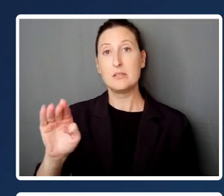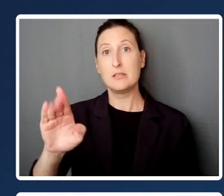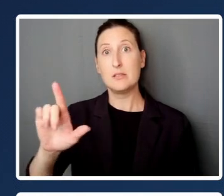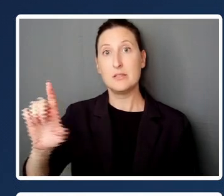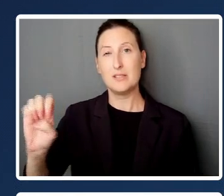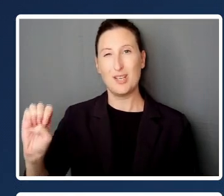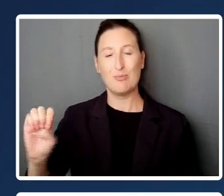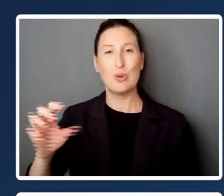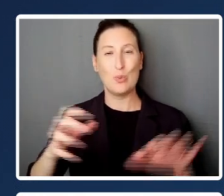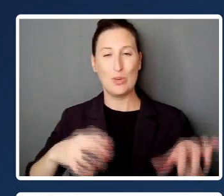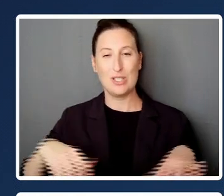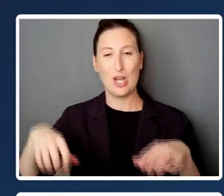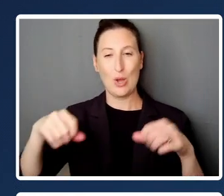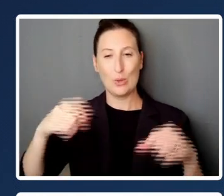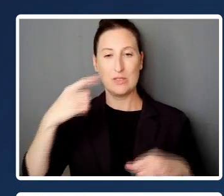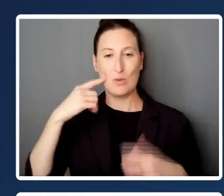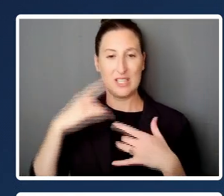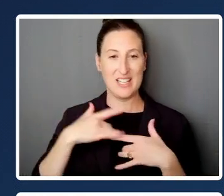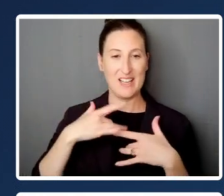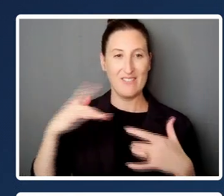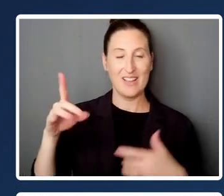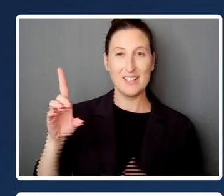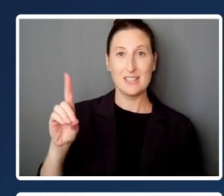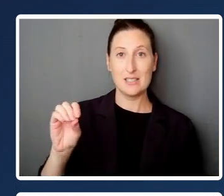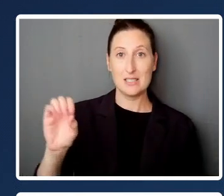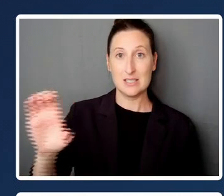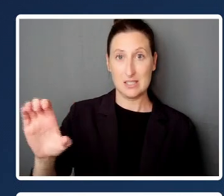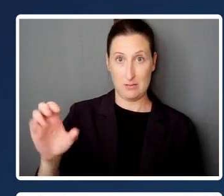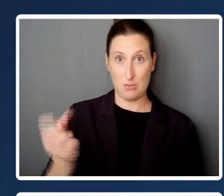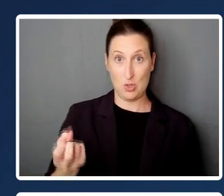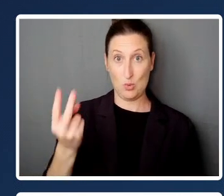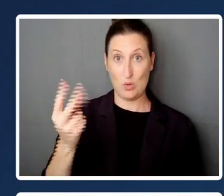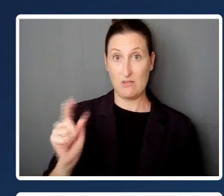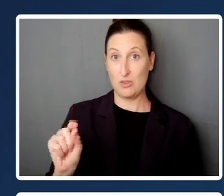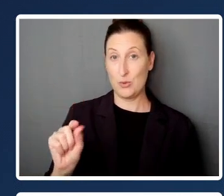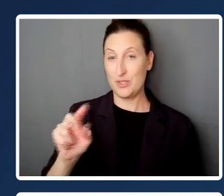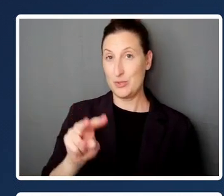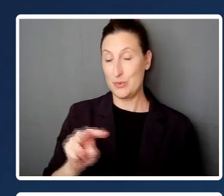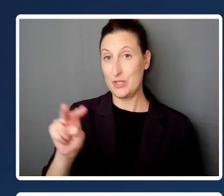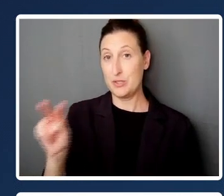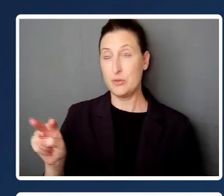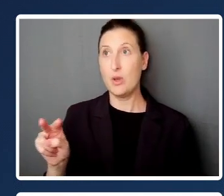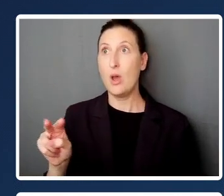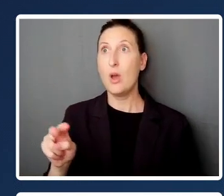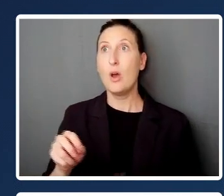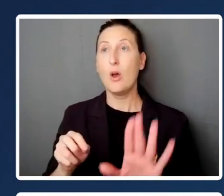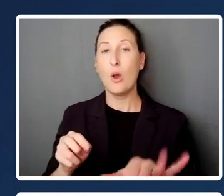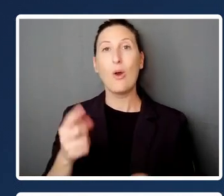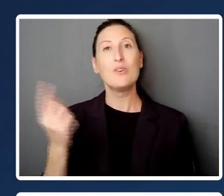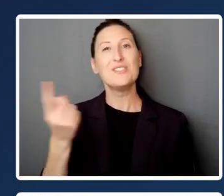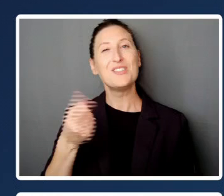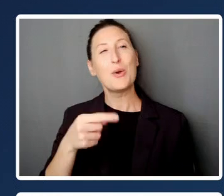And you know what? Somebody did mention keeping us fed and the children fed. And so,